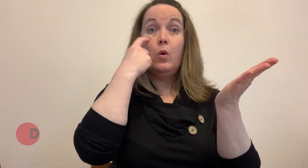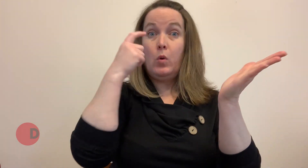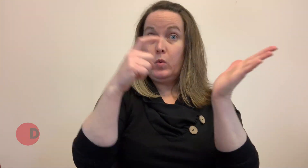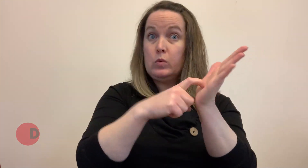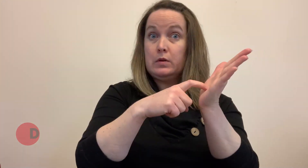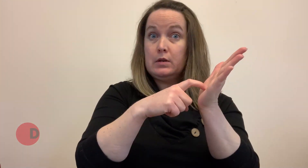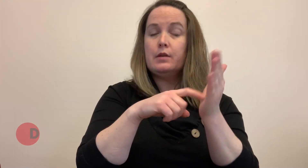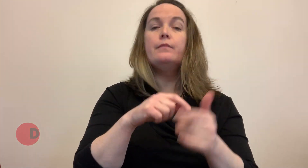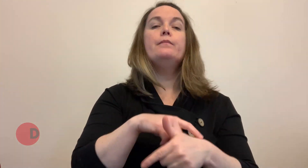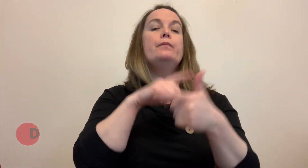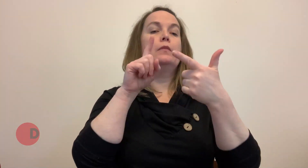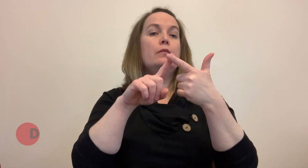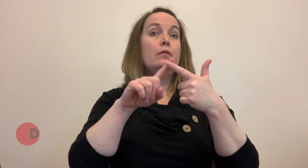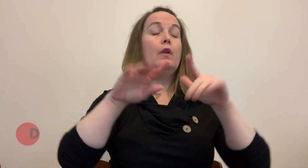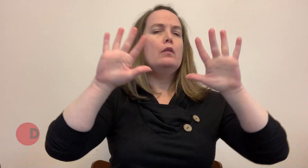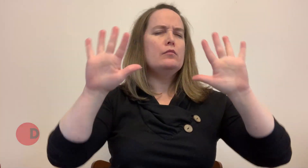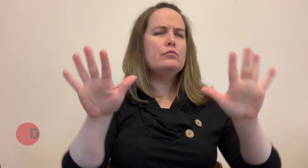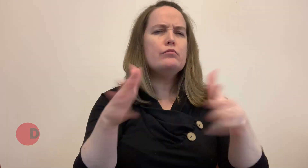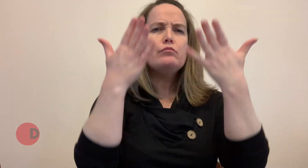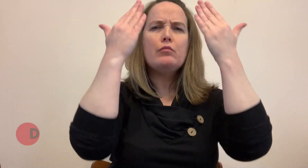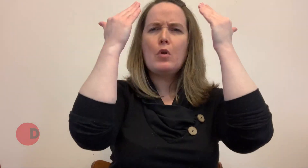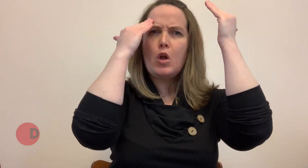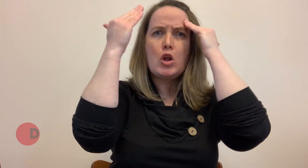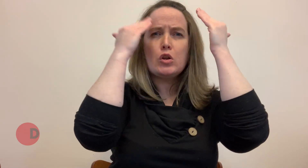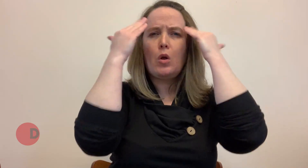making more Deaf books known;